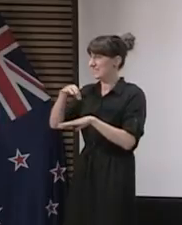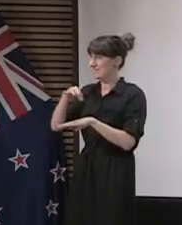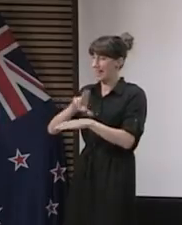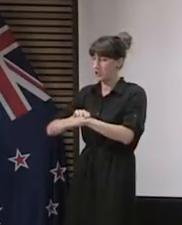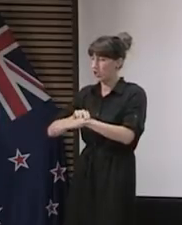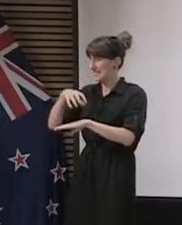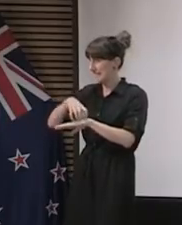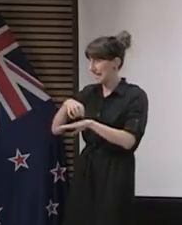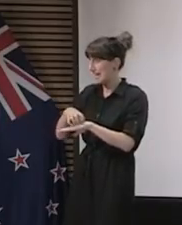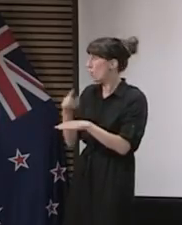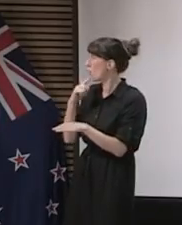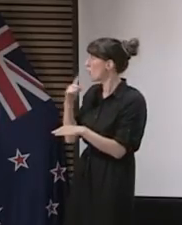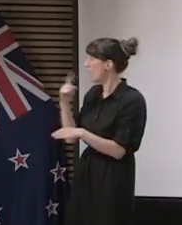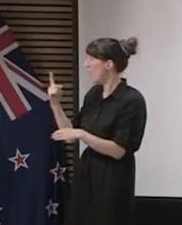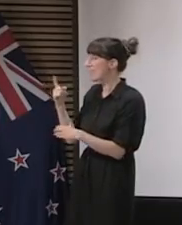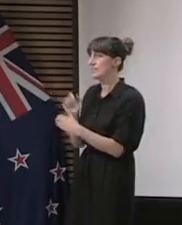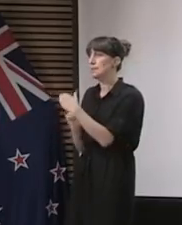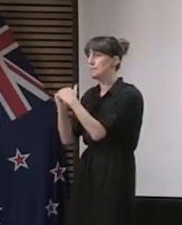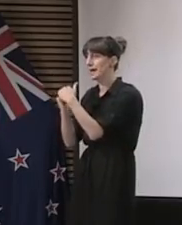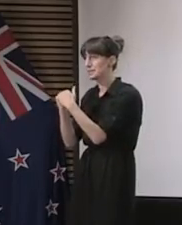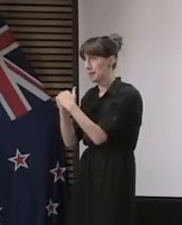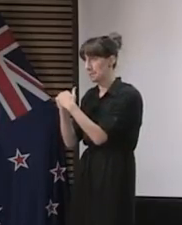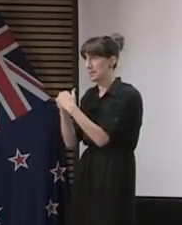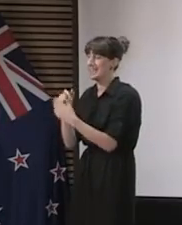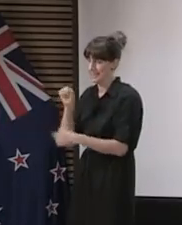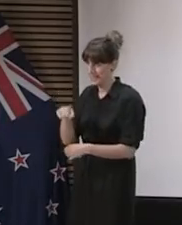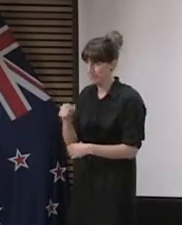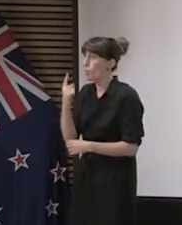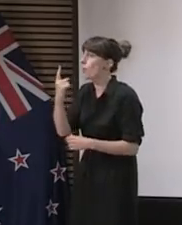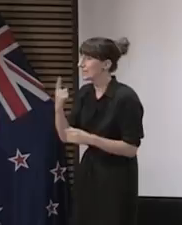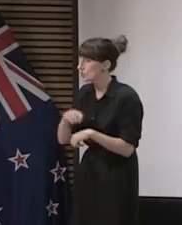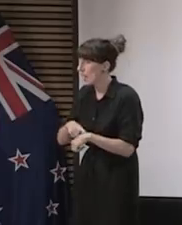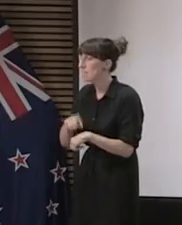at a time but they can put in more than one order and that is so we could make sure it